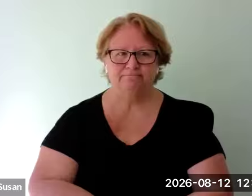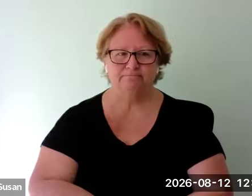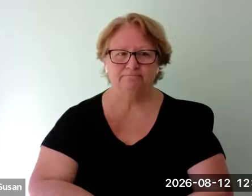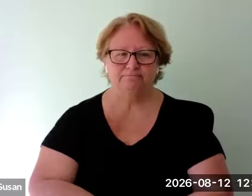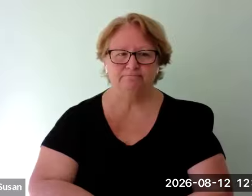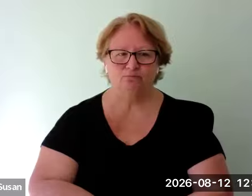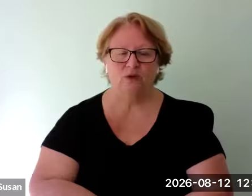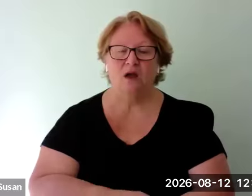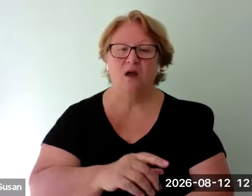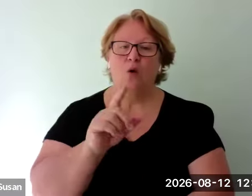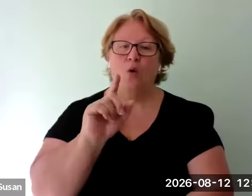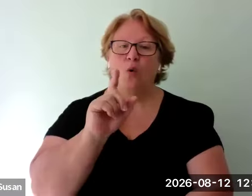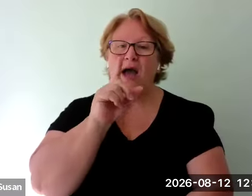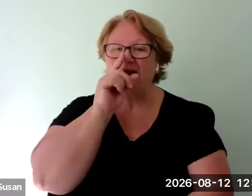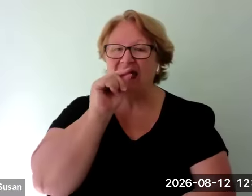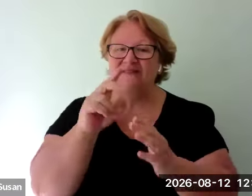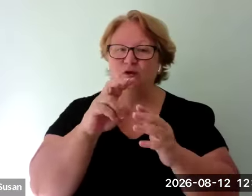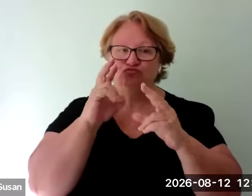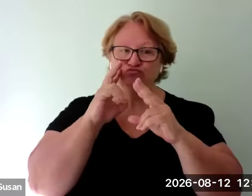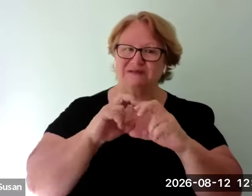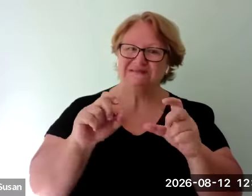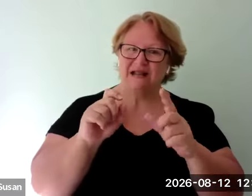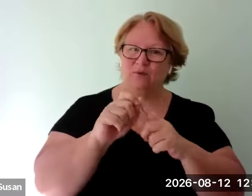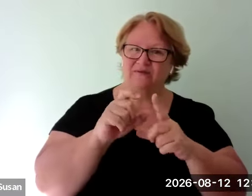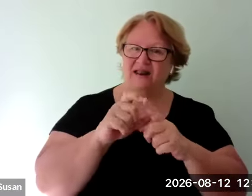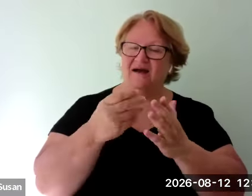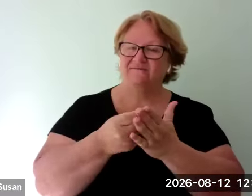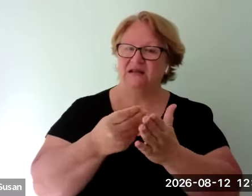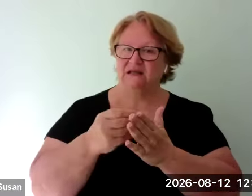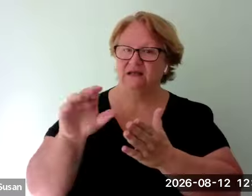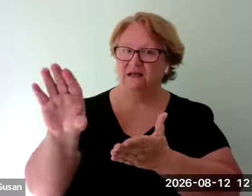six community of practice sessions over the first year.